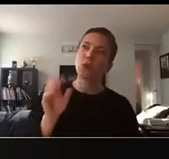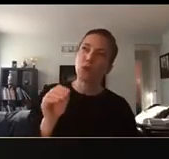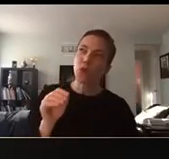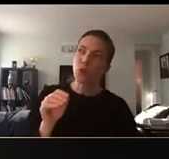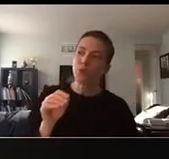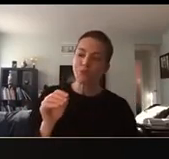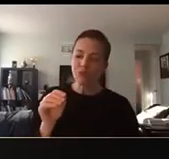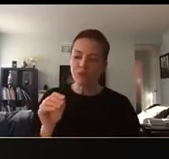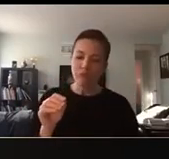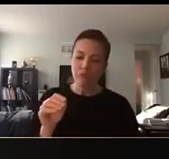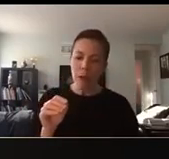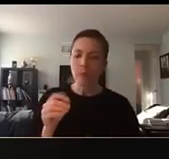Are there ways to,